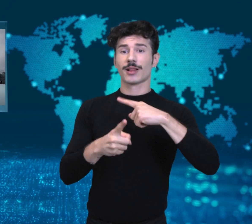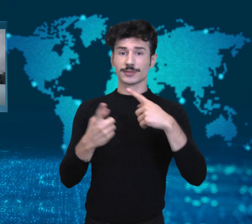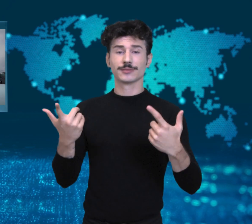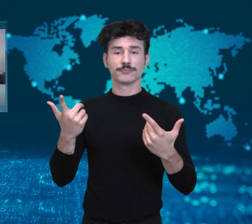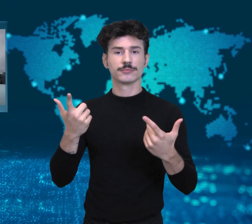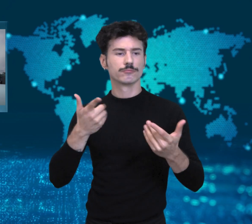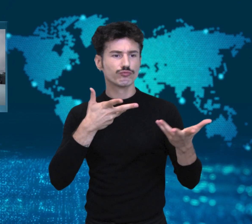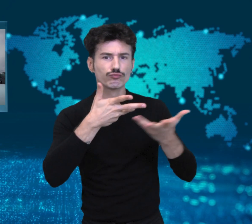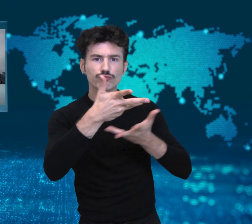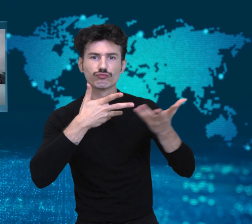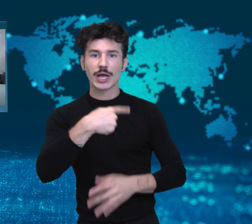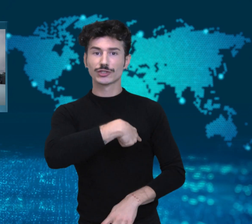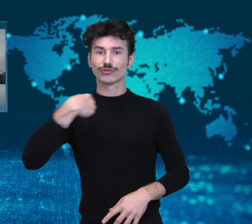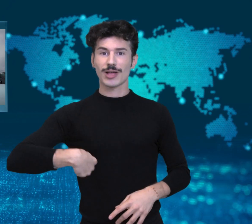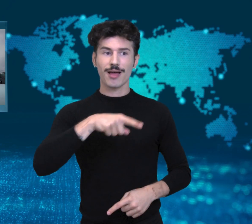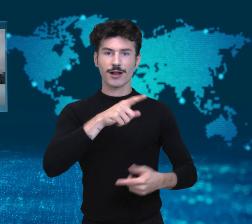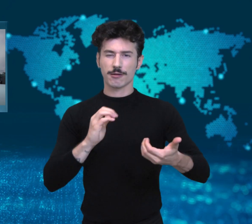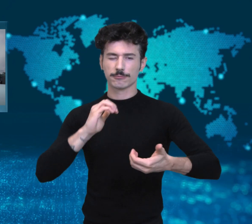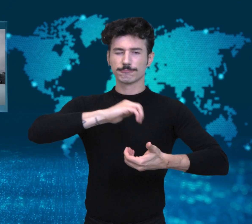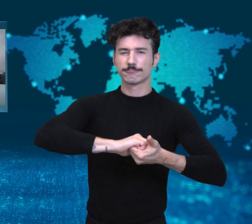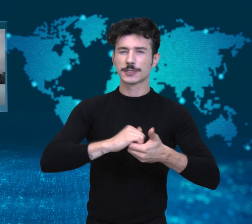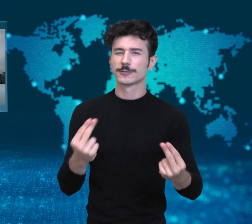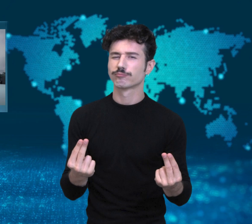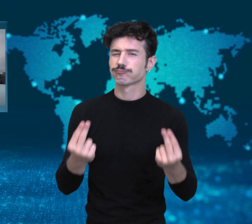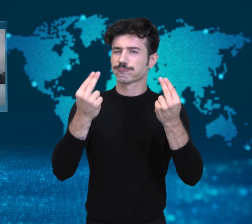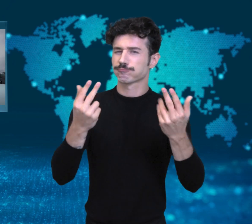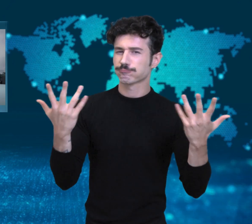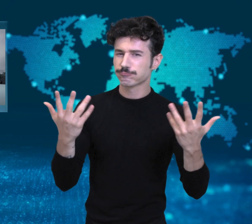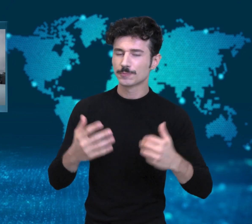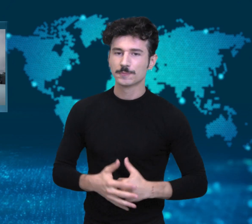a better relationship with China.